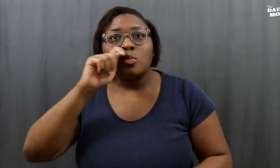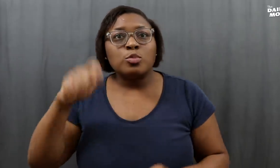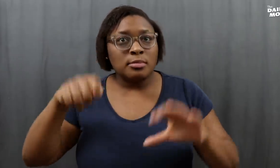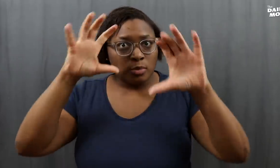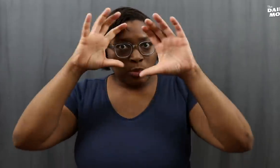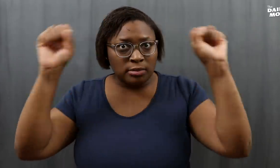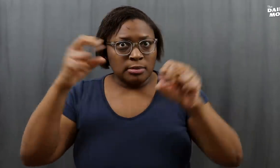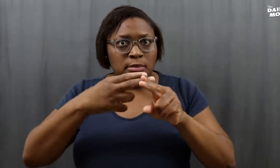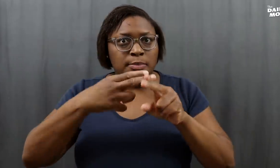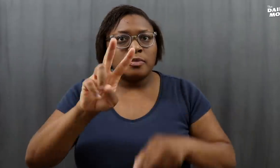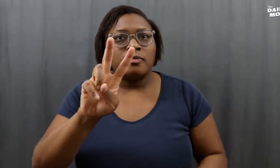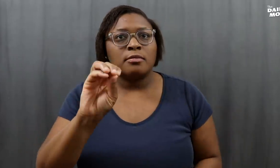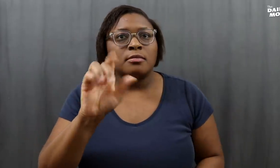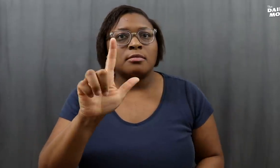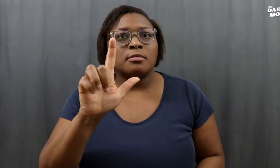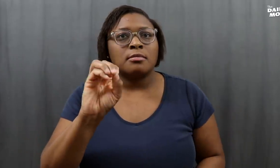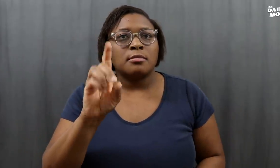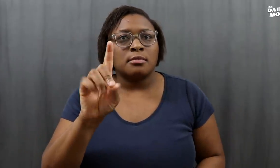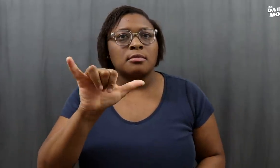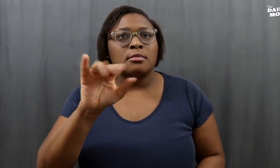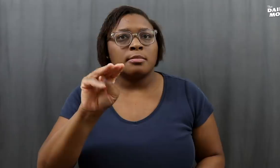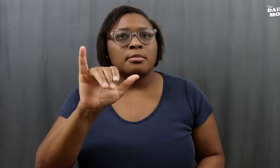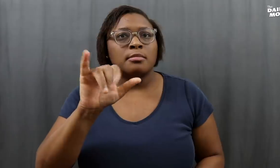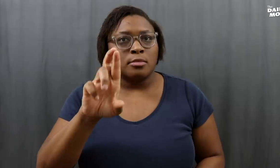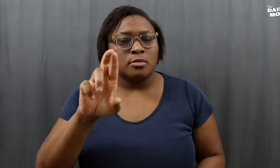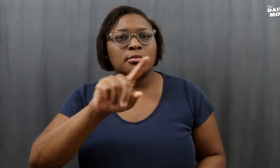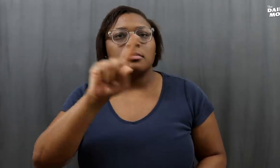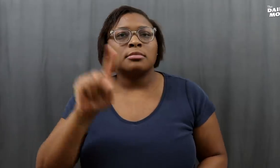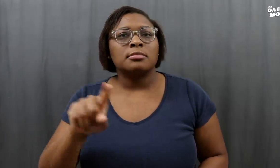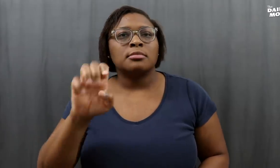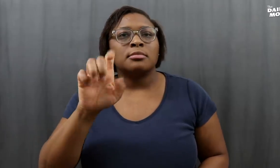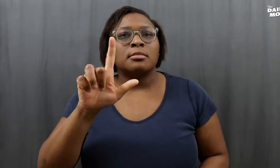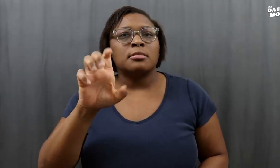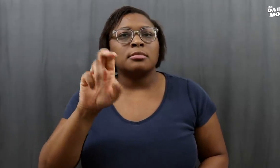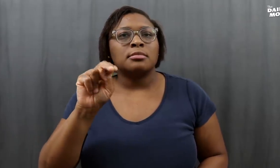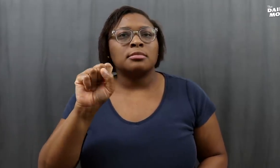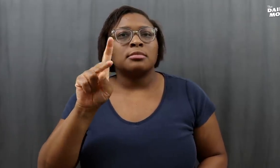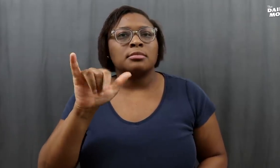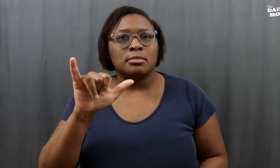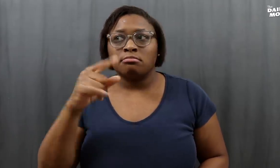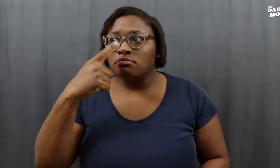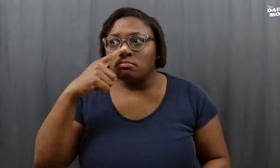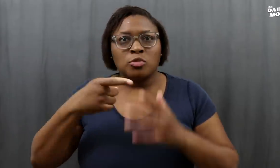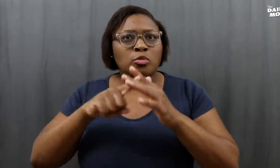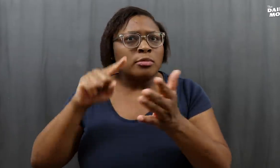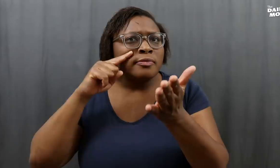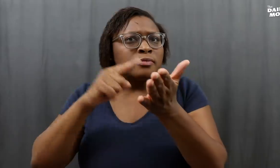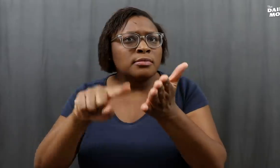President Volodymyr Zelensky to start an investigation